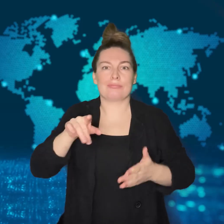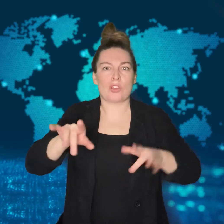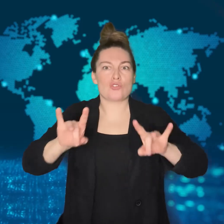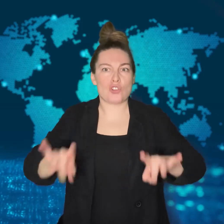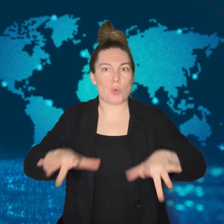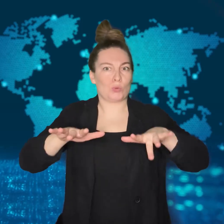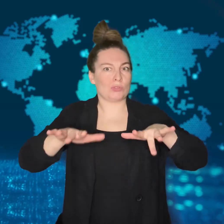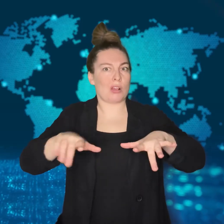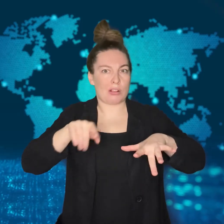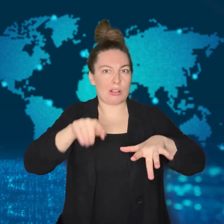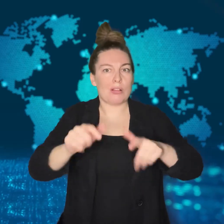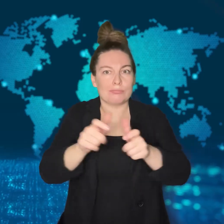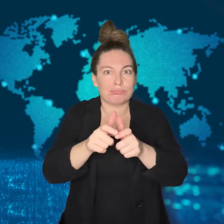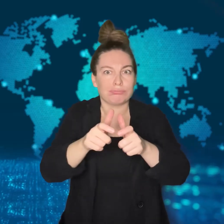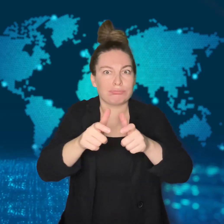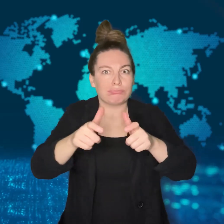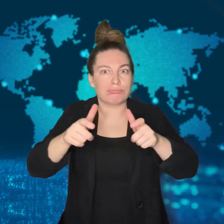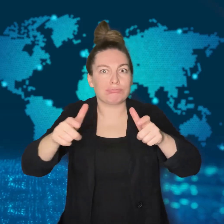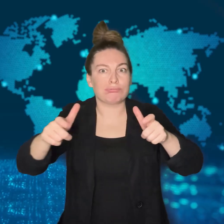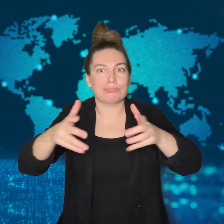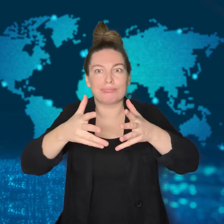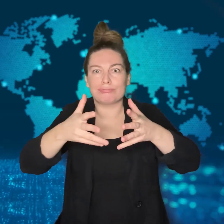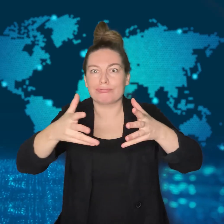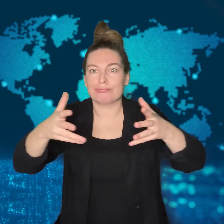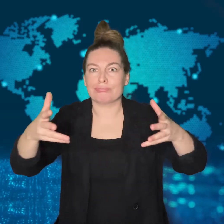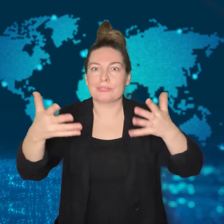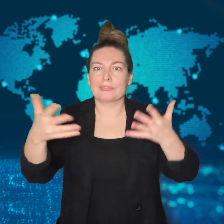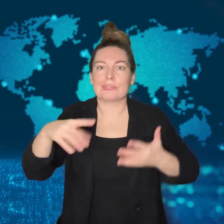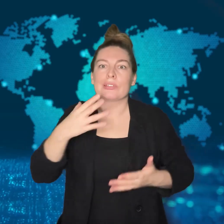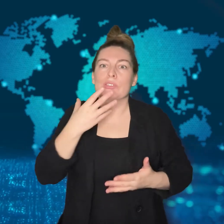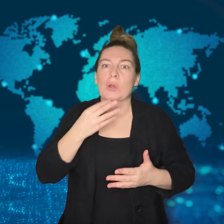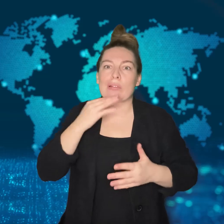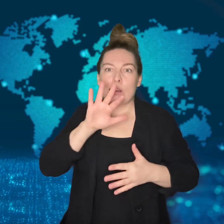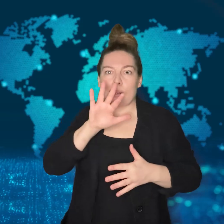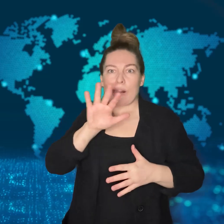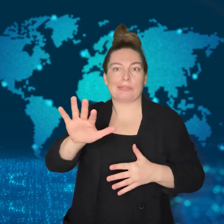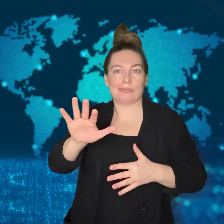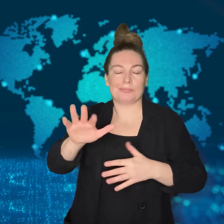already heightened antisemitism in the country.